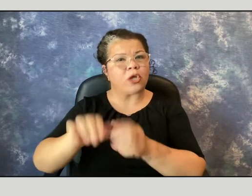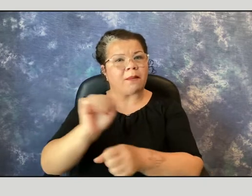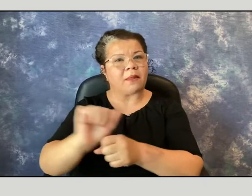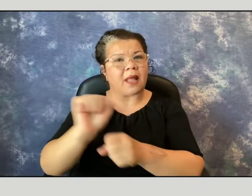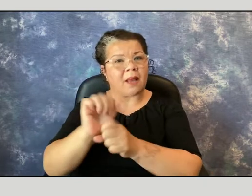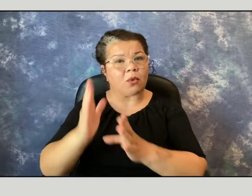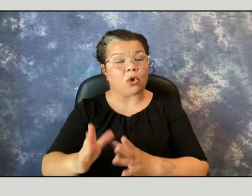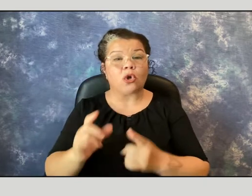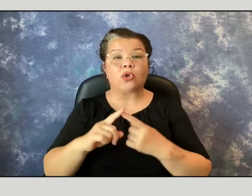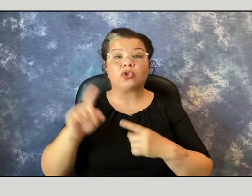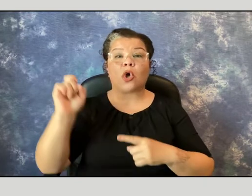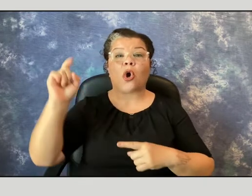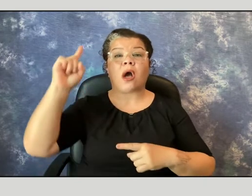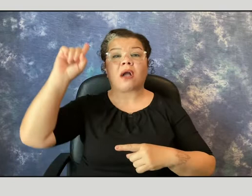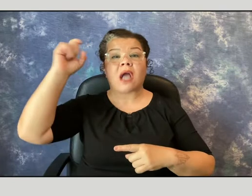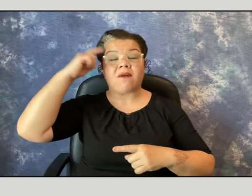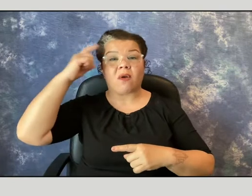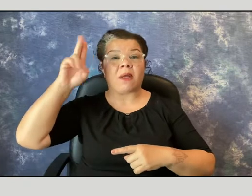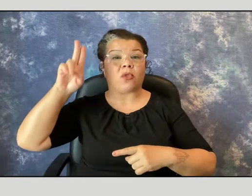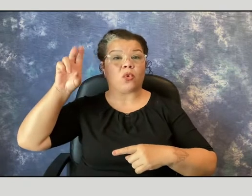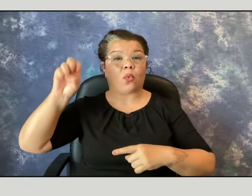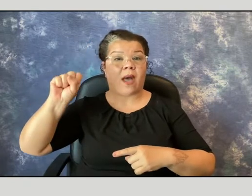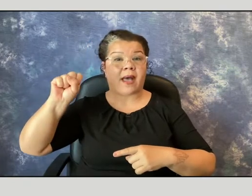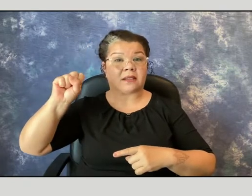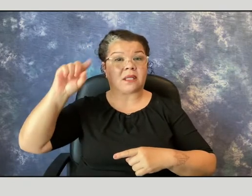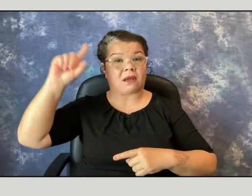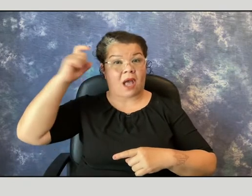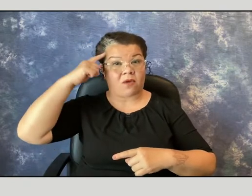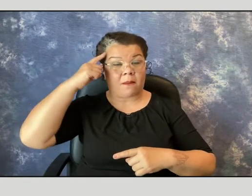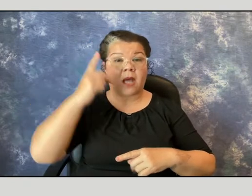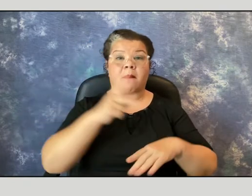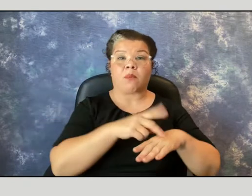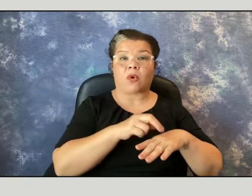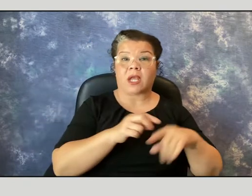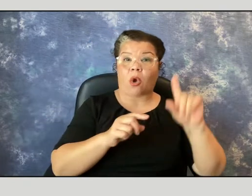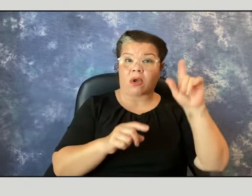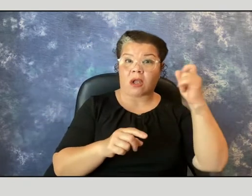created these programs to encourage migration to the US.